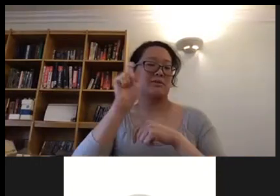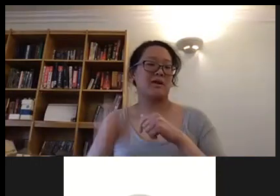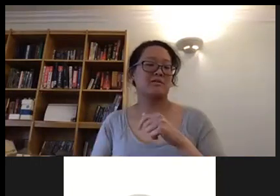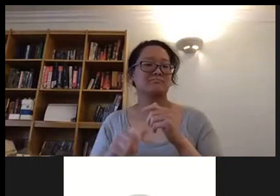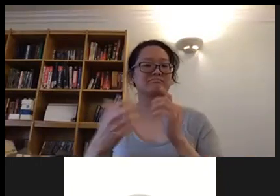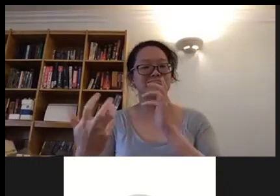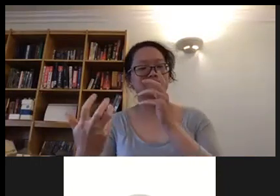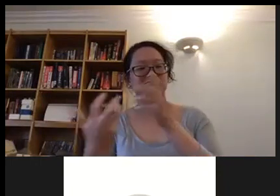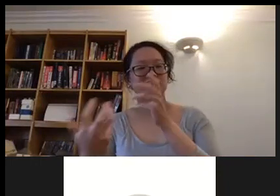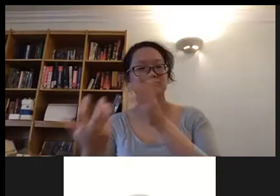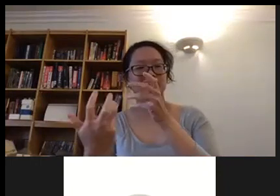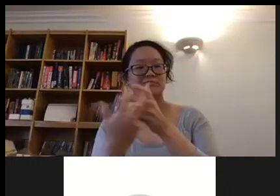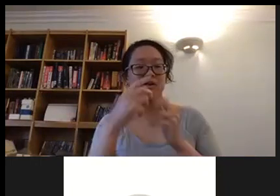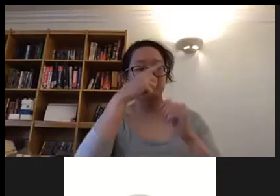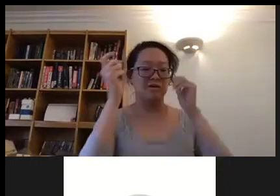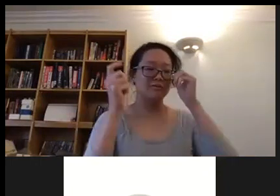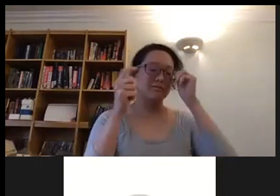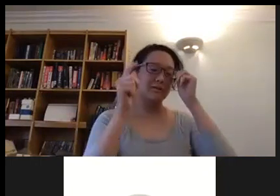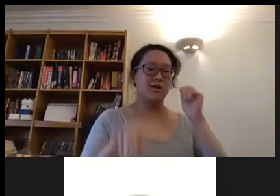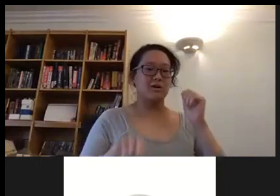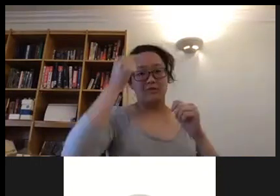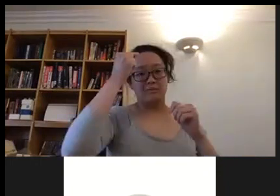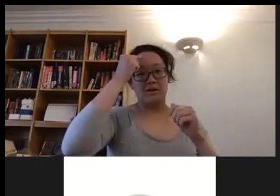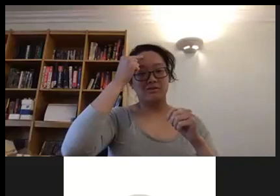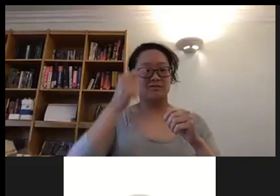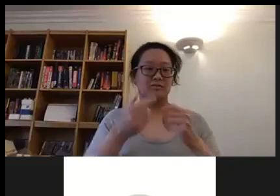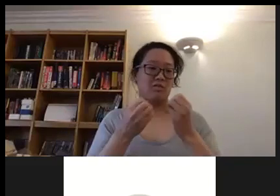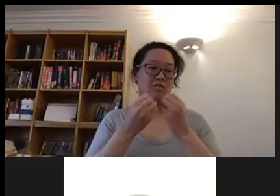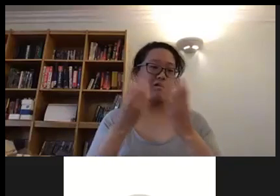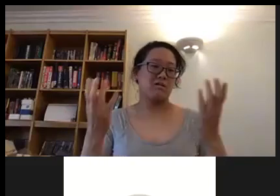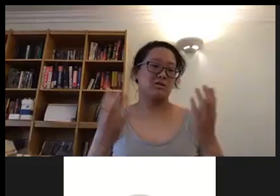help Deaf people in Italy, with equal acess and meet their needs.